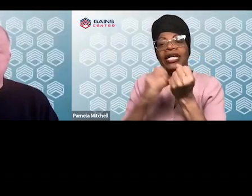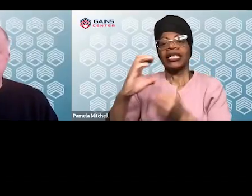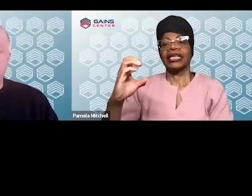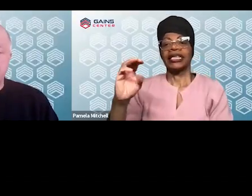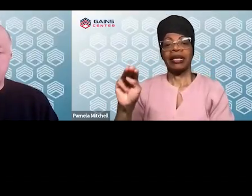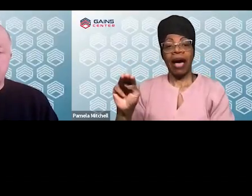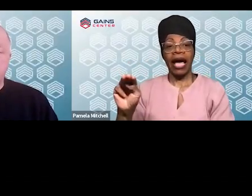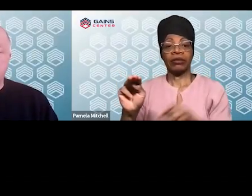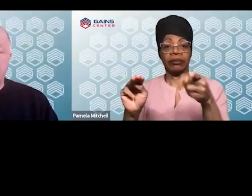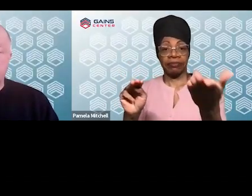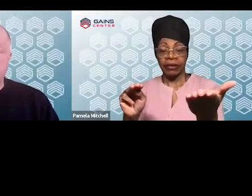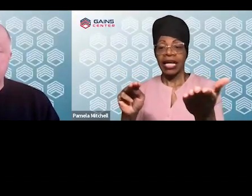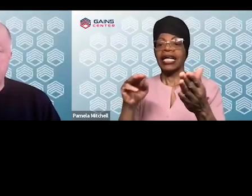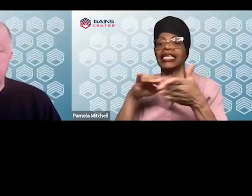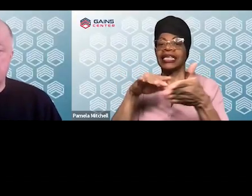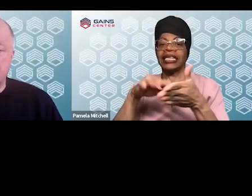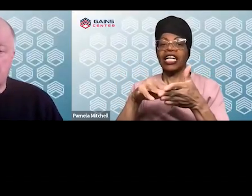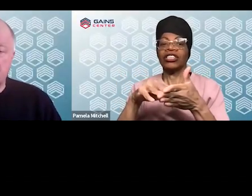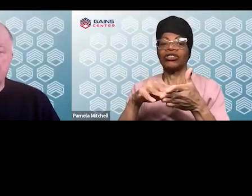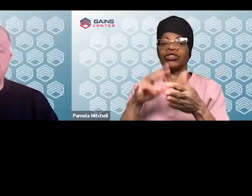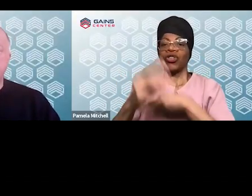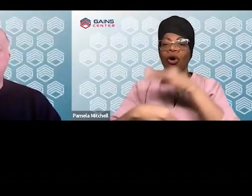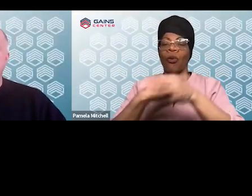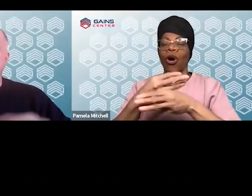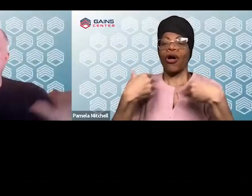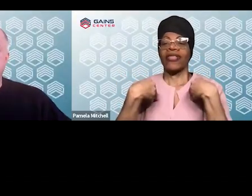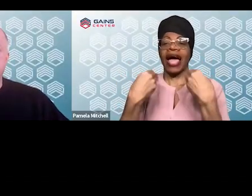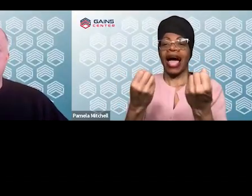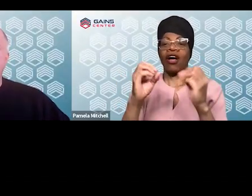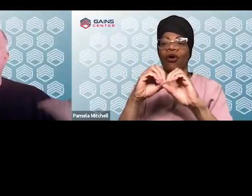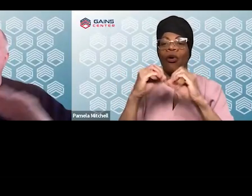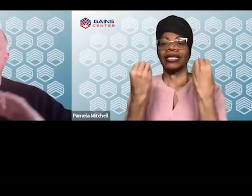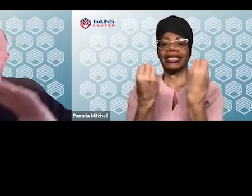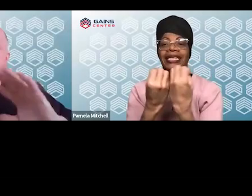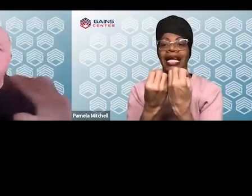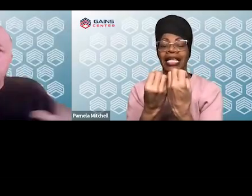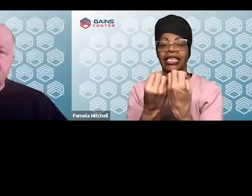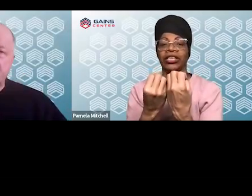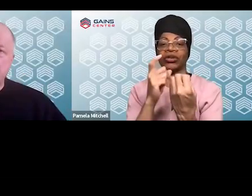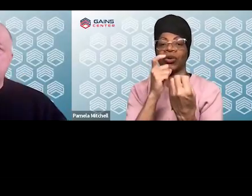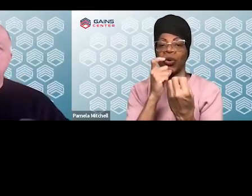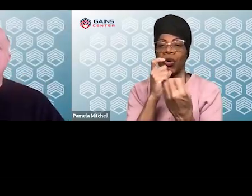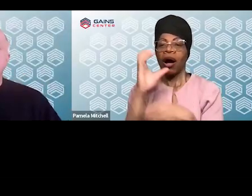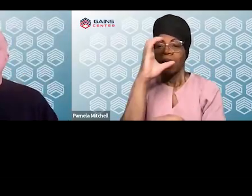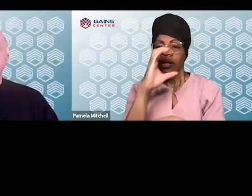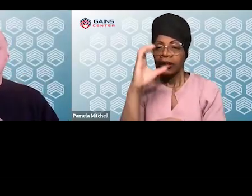This is a study done by the World Health Organization and colleagues, looking at the research